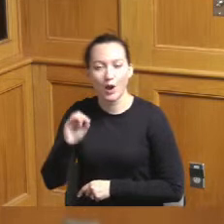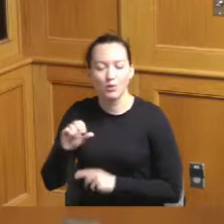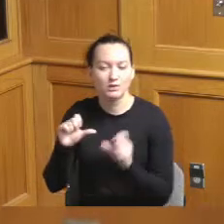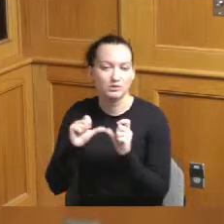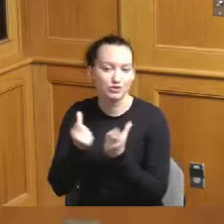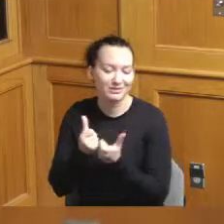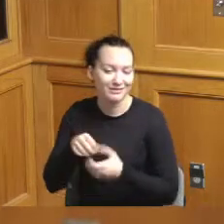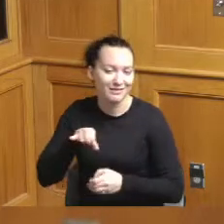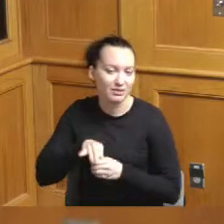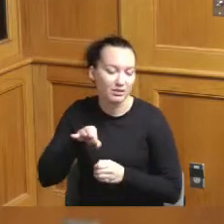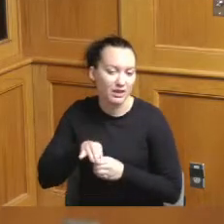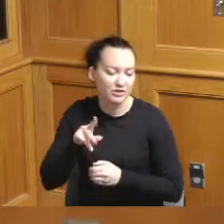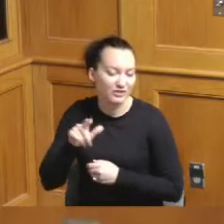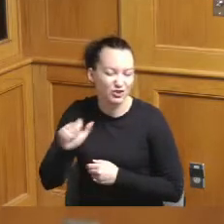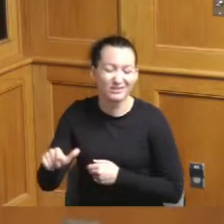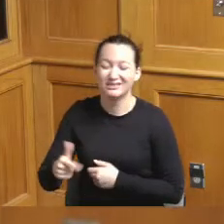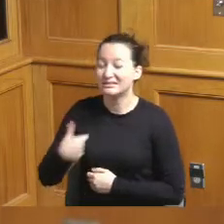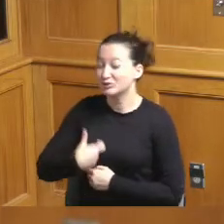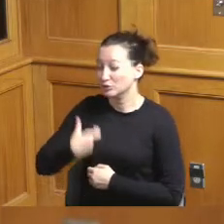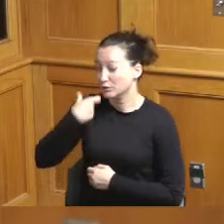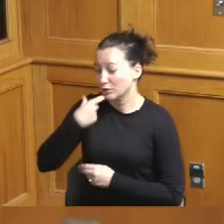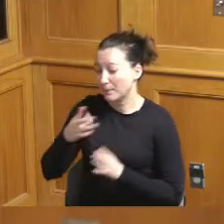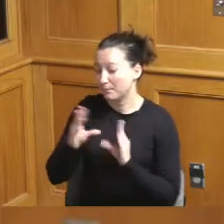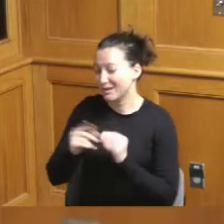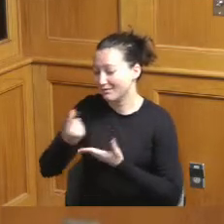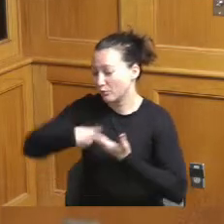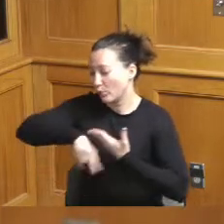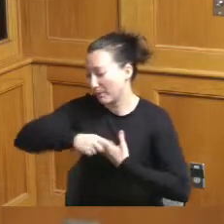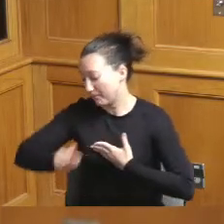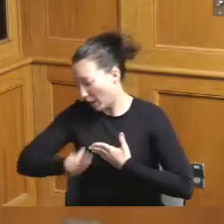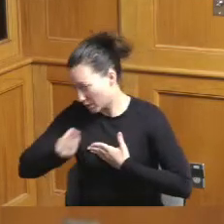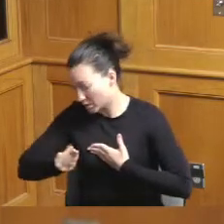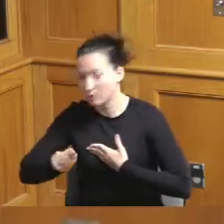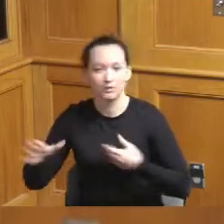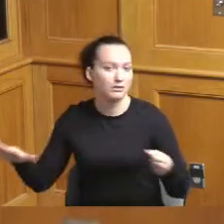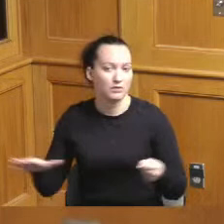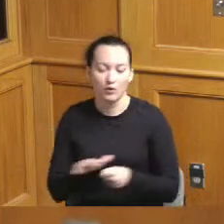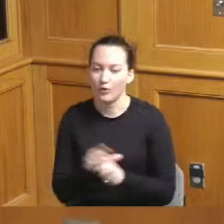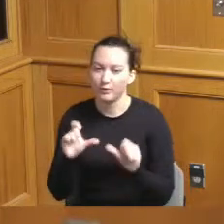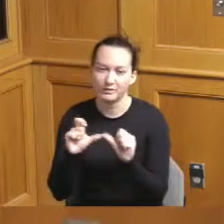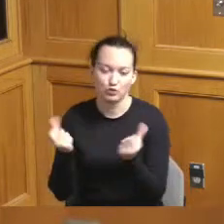election officials we're actually having a meeting next Monday with our entire Association to sort of